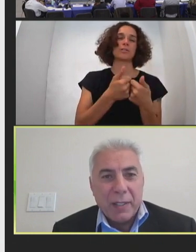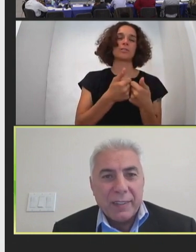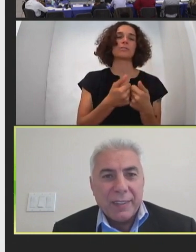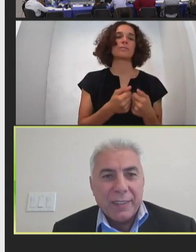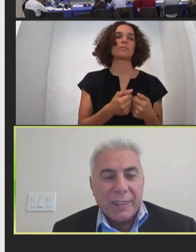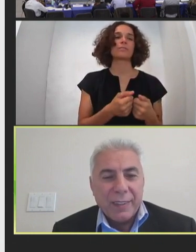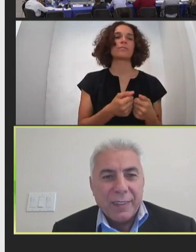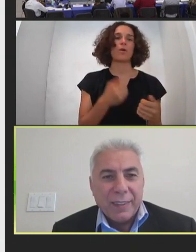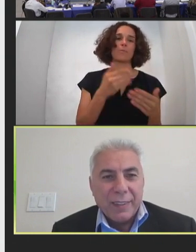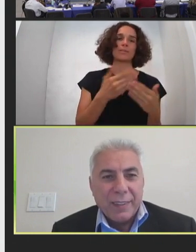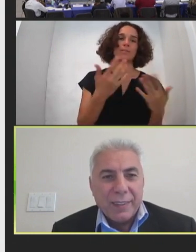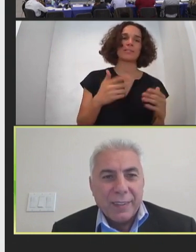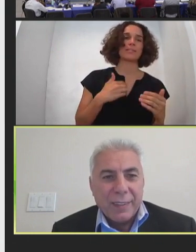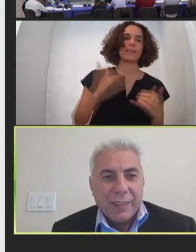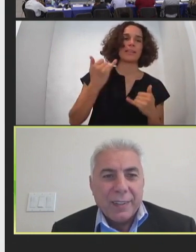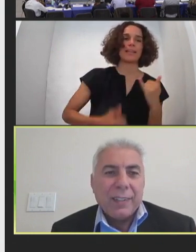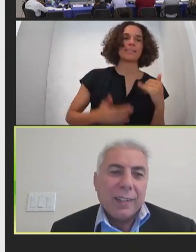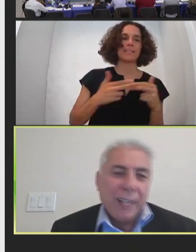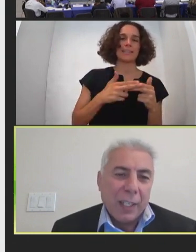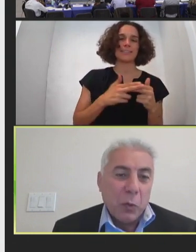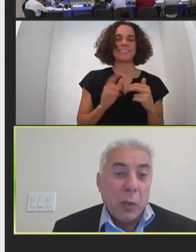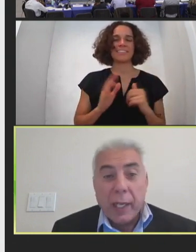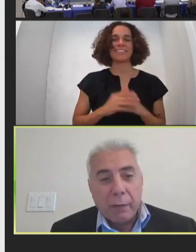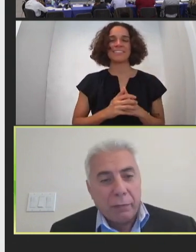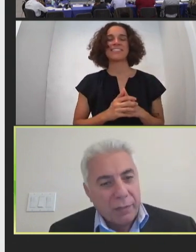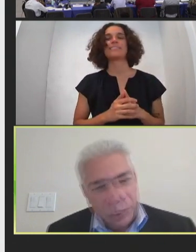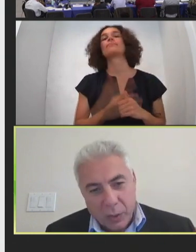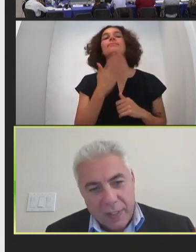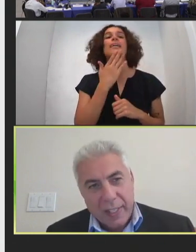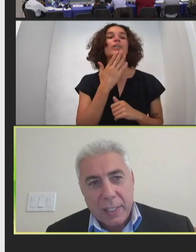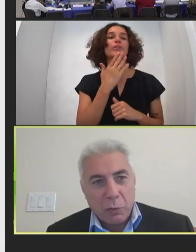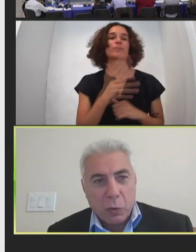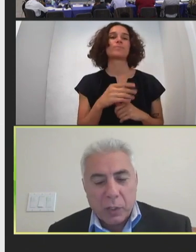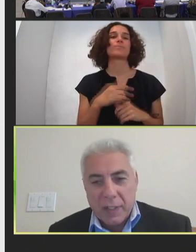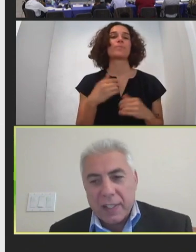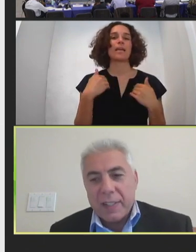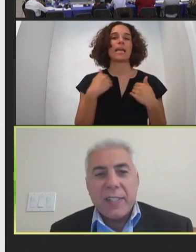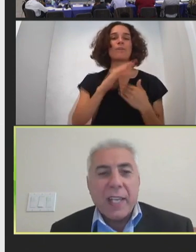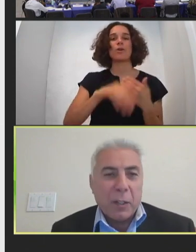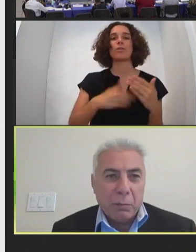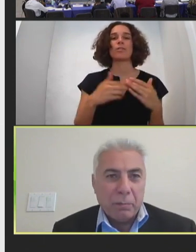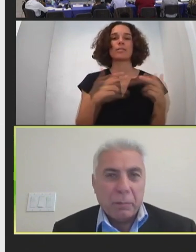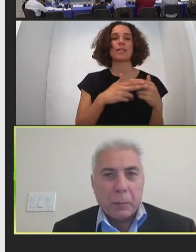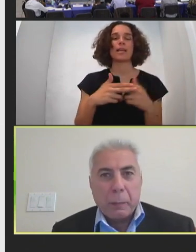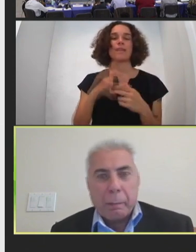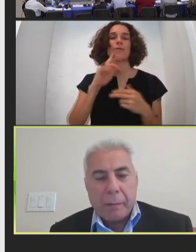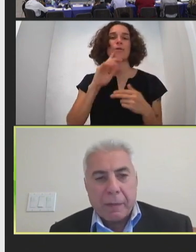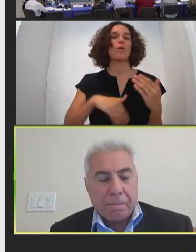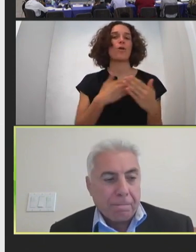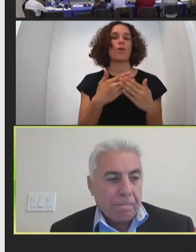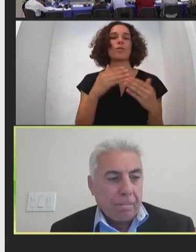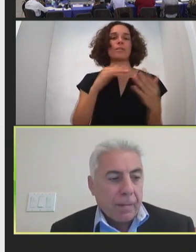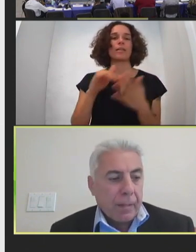please. Thank you. And I have all the slides for all the studies. Thank you.